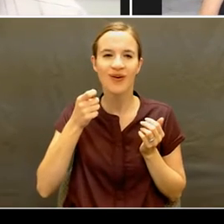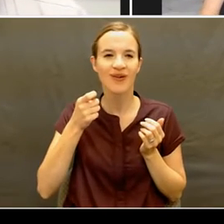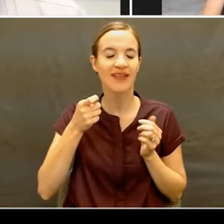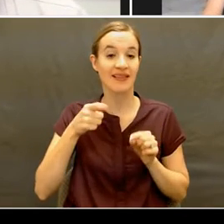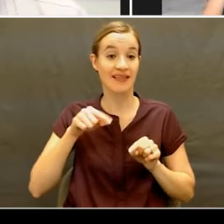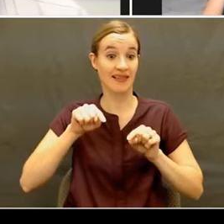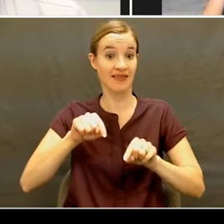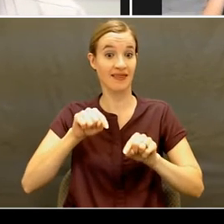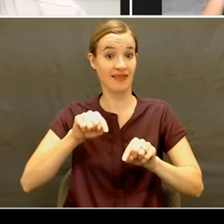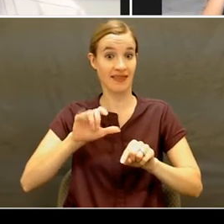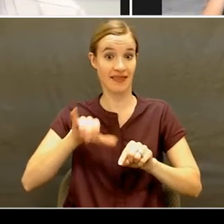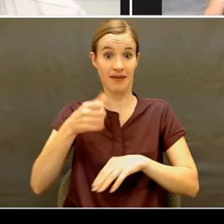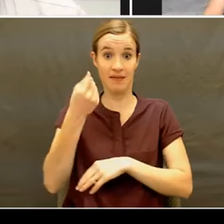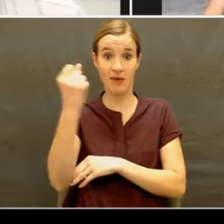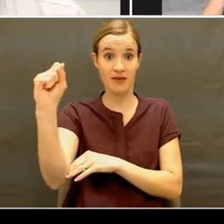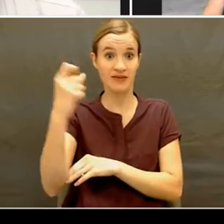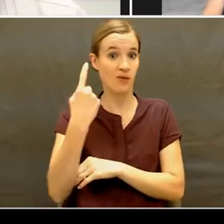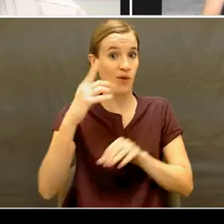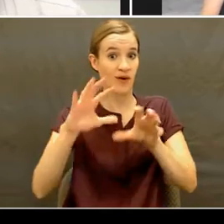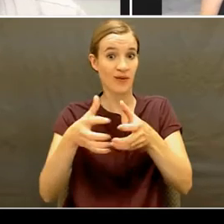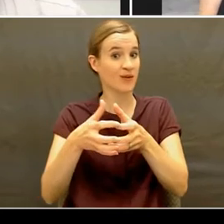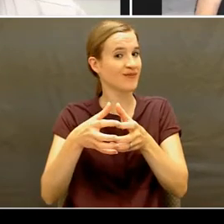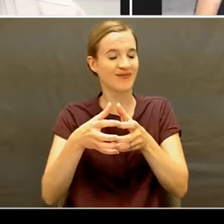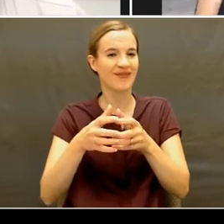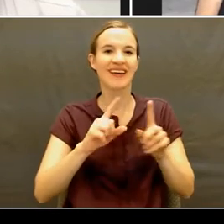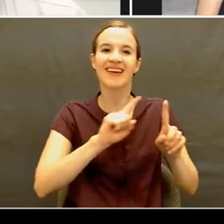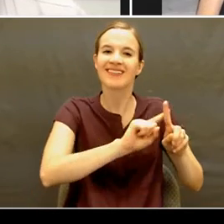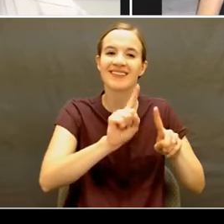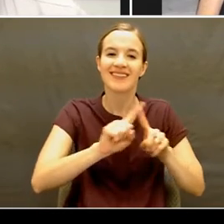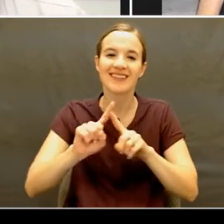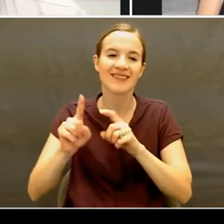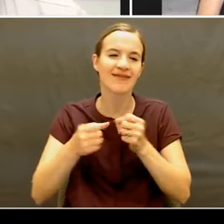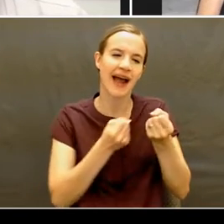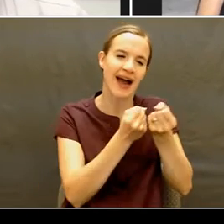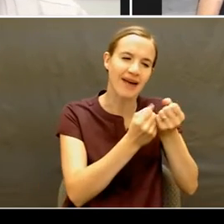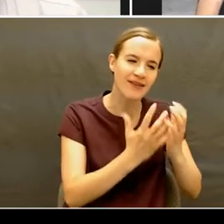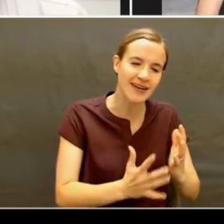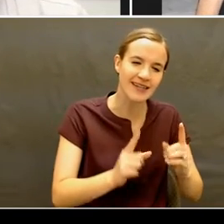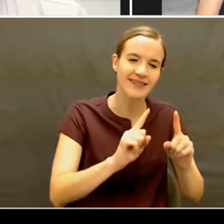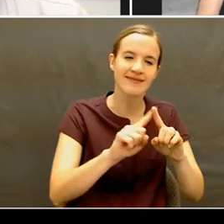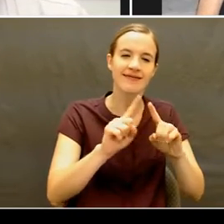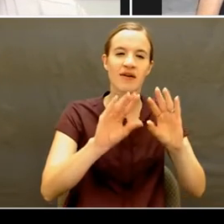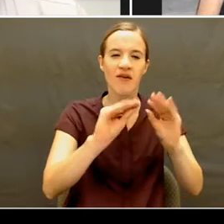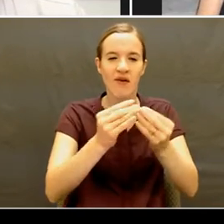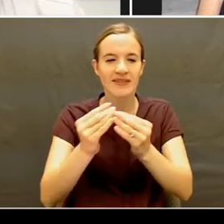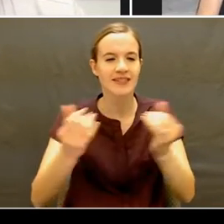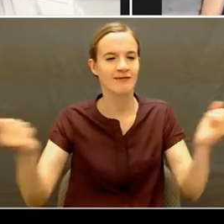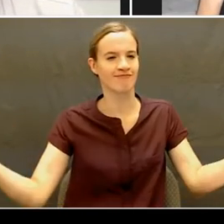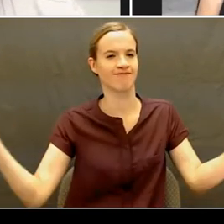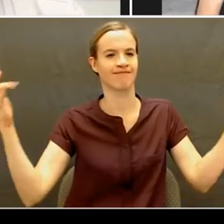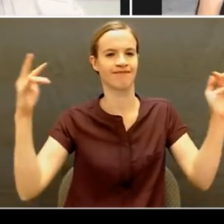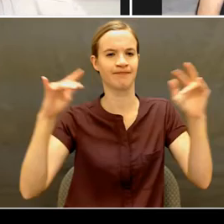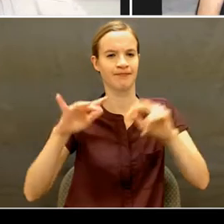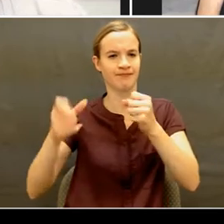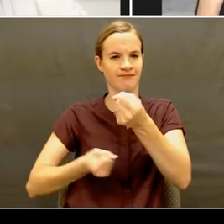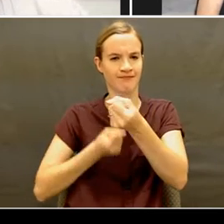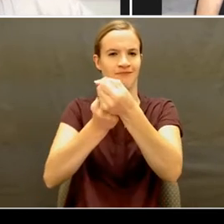advocates, you know, we're we're together and doing something together. And it's something that,